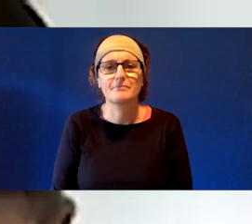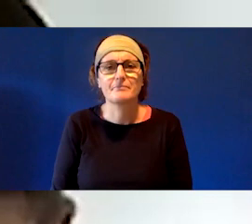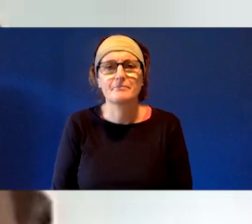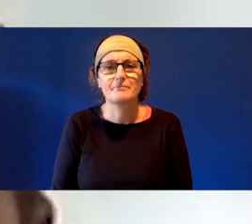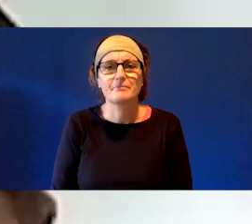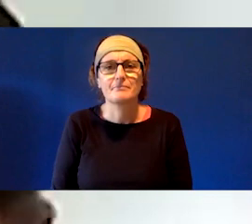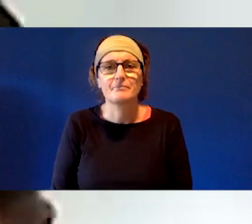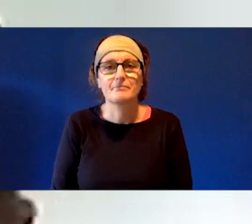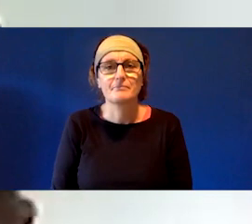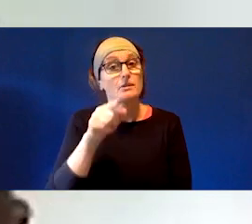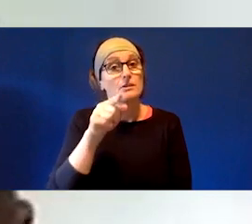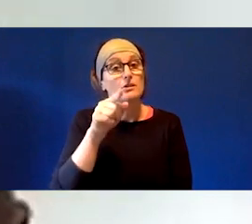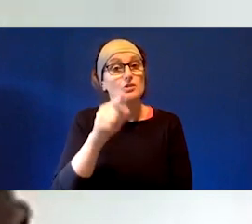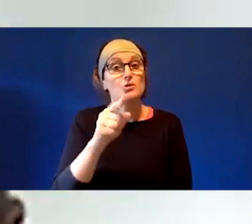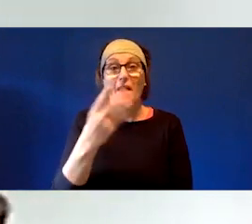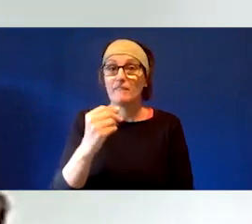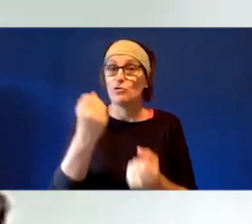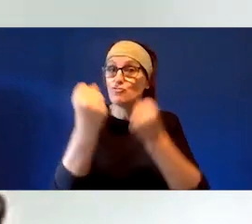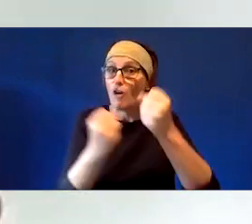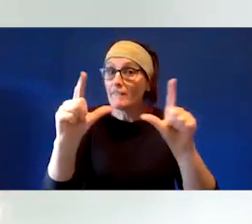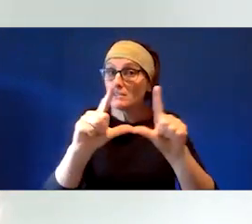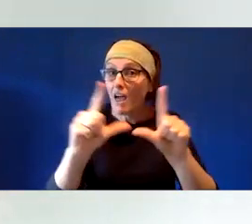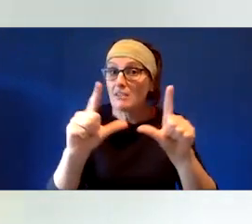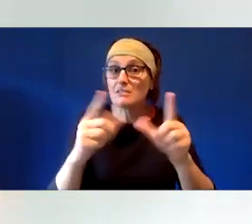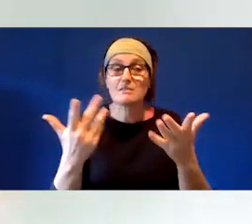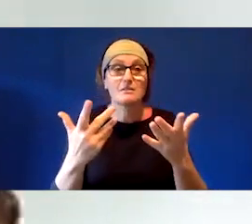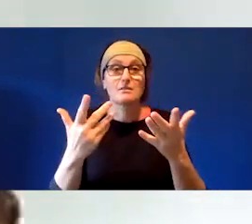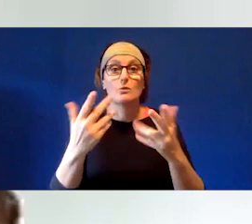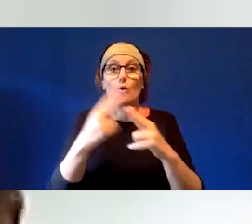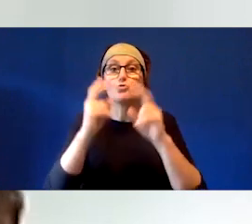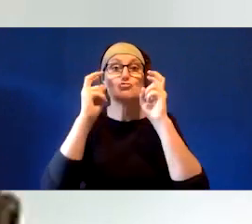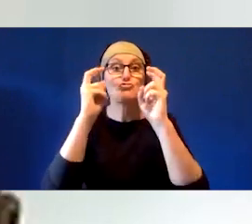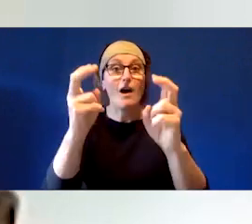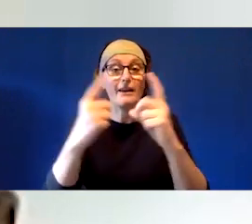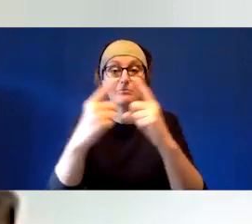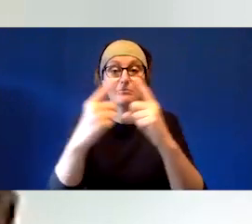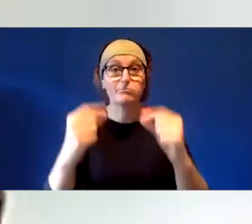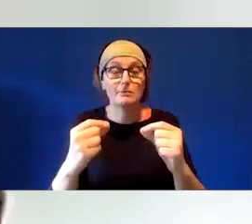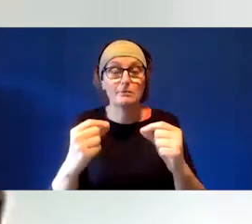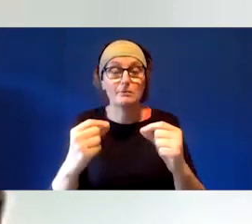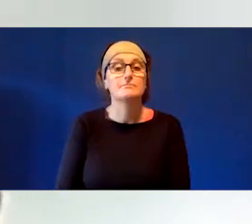A driver's licence or a public transport? When I first